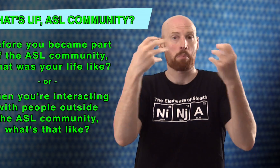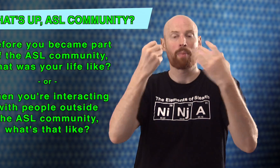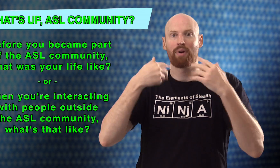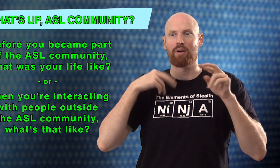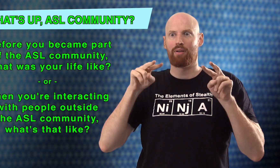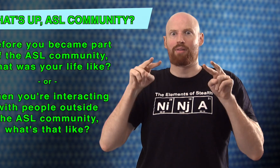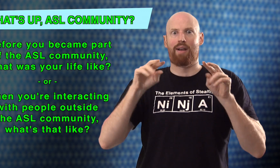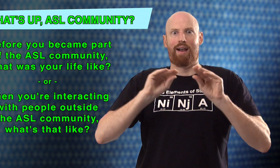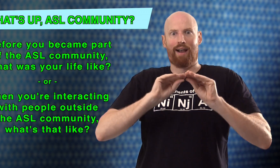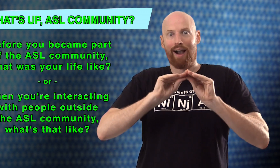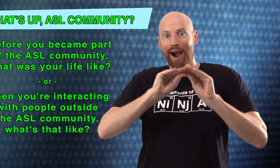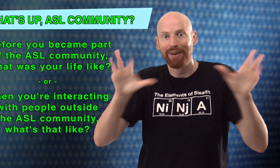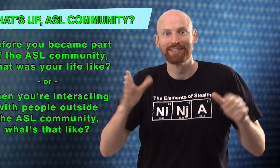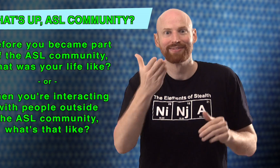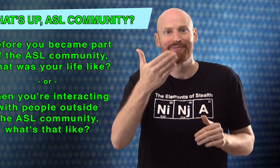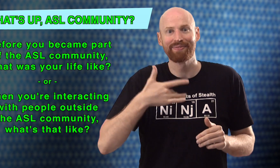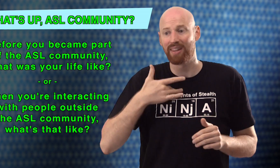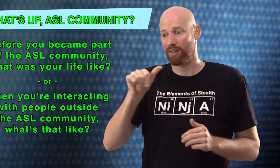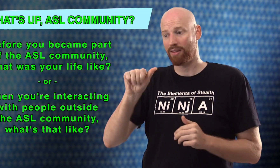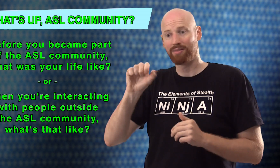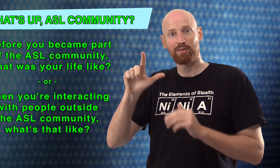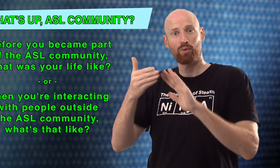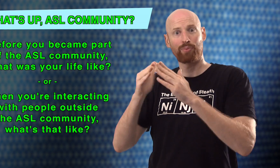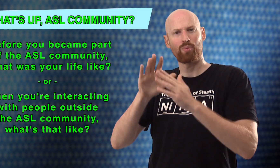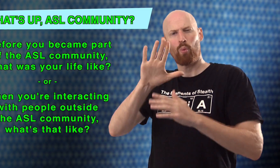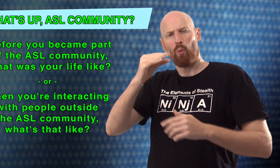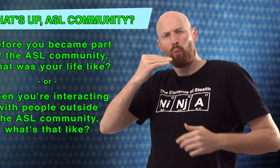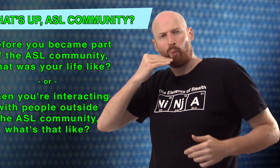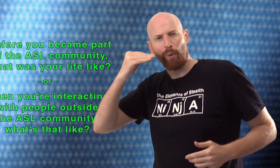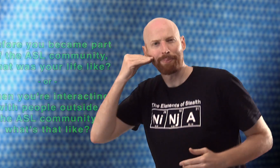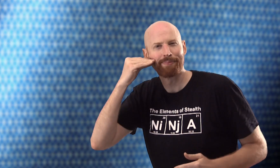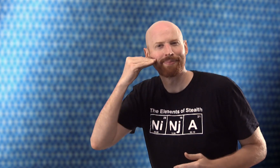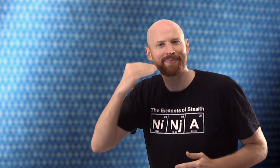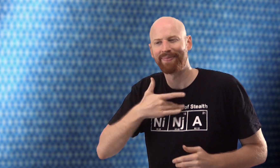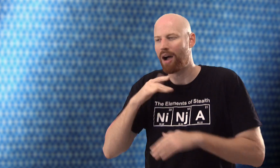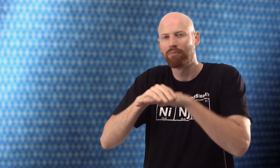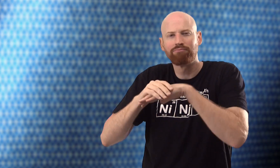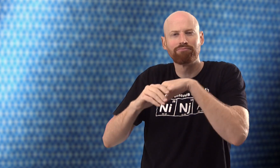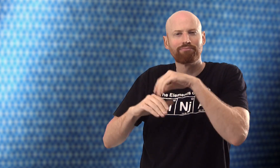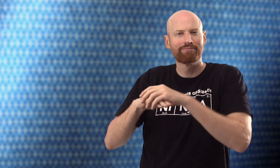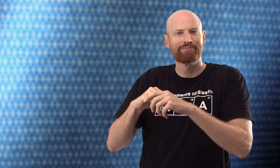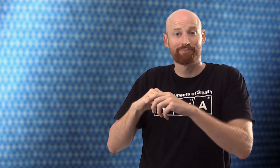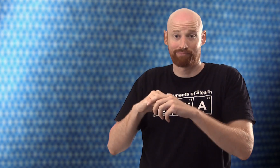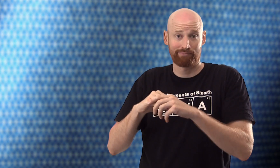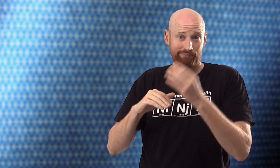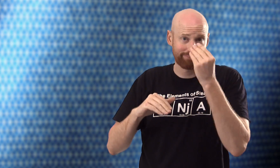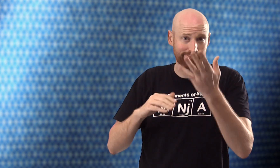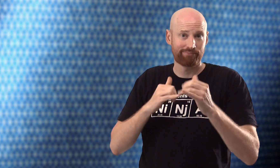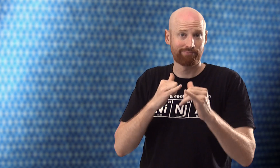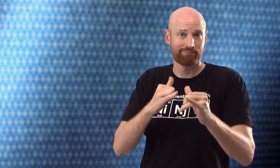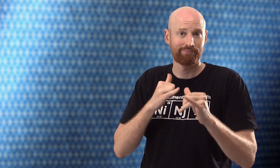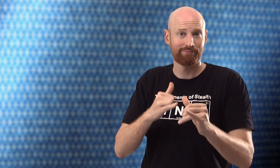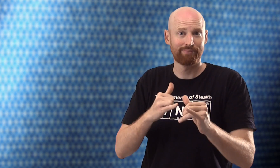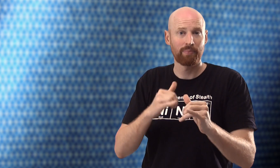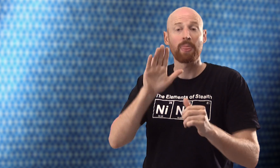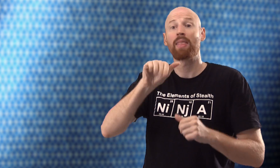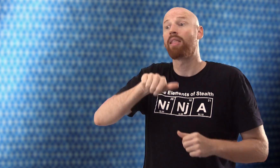were resounding! It is obvious that you feel that the ASL Community is home. Just to let you know, I feel the